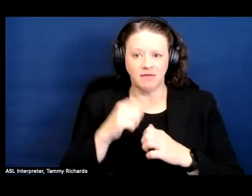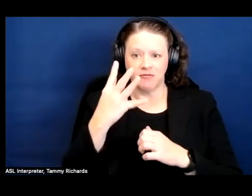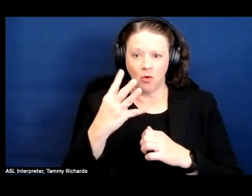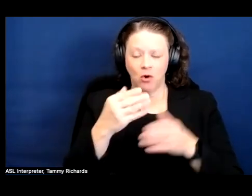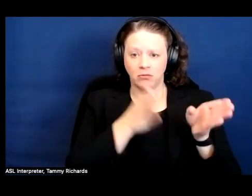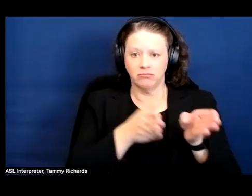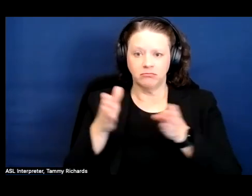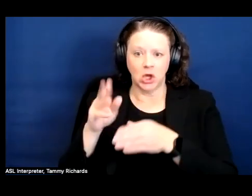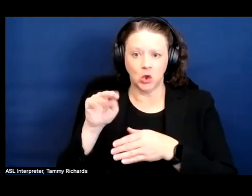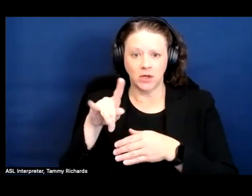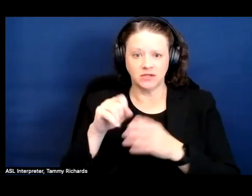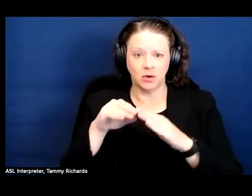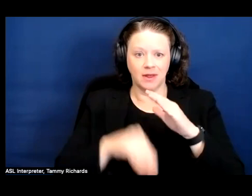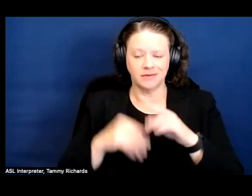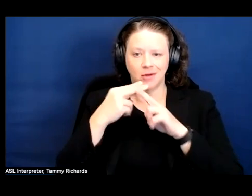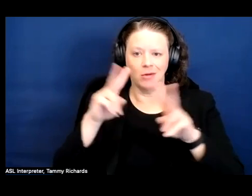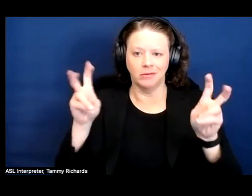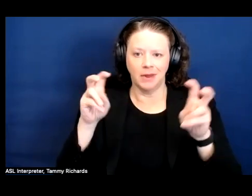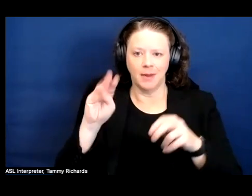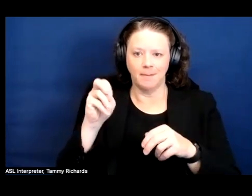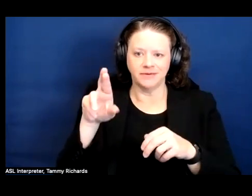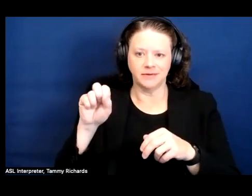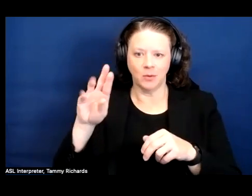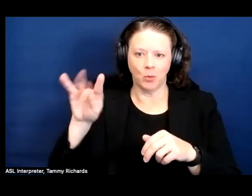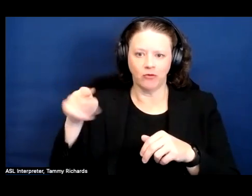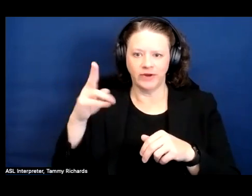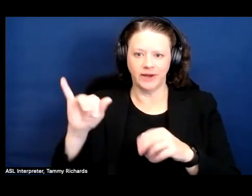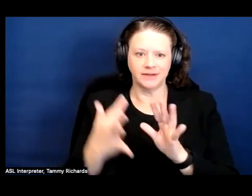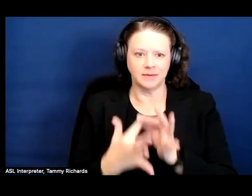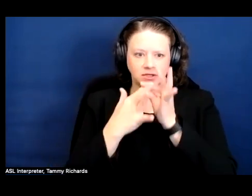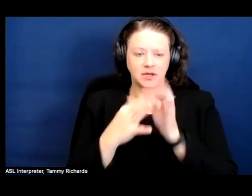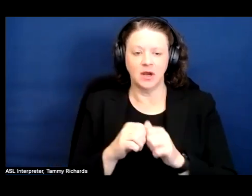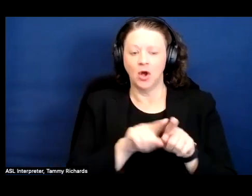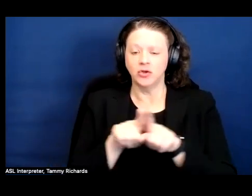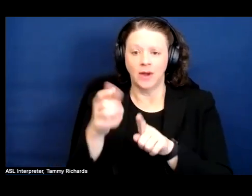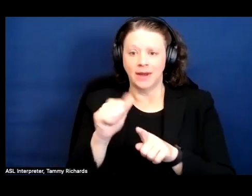at specifically what they say. There are some addendums floating around, for example,